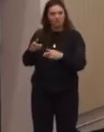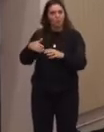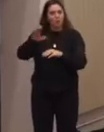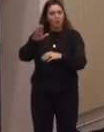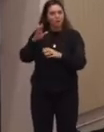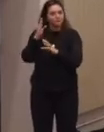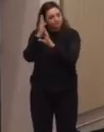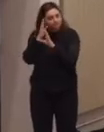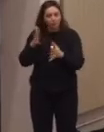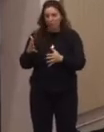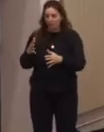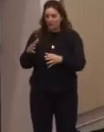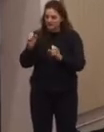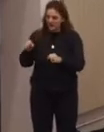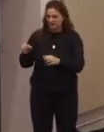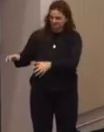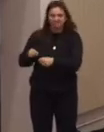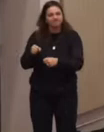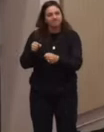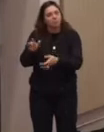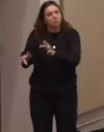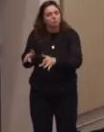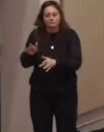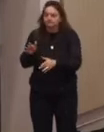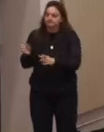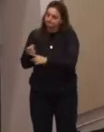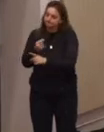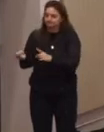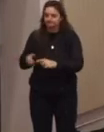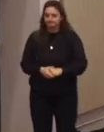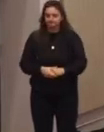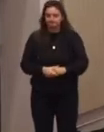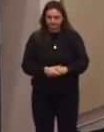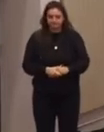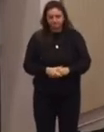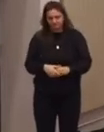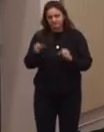Africa republic a few years ago. We also see that when children with disabilities